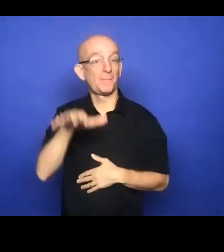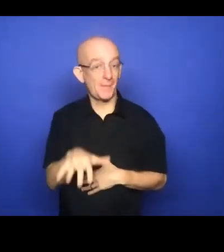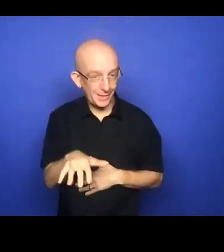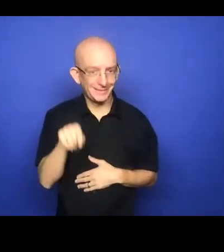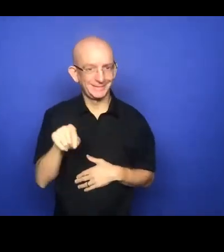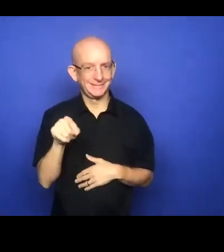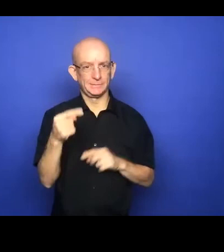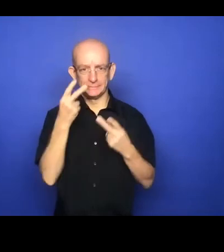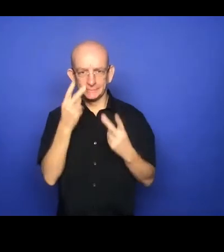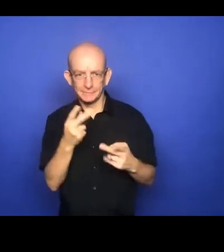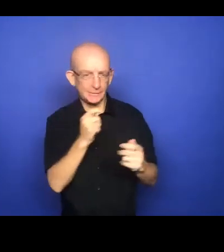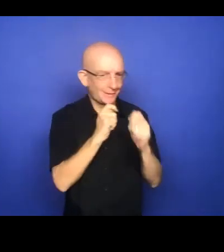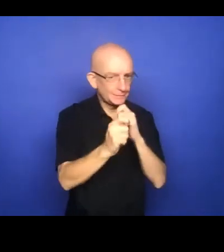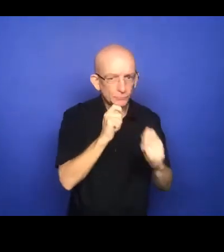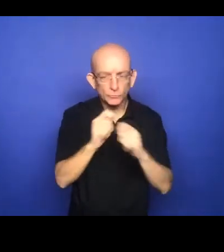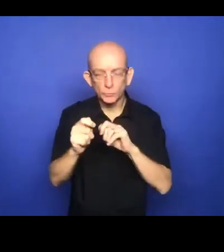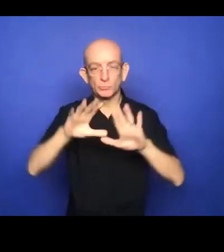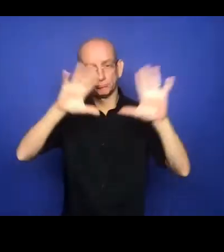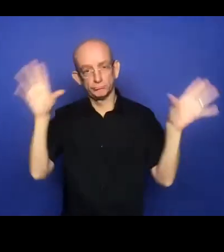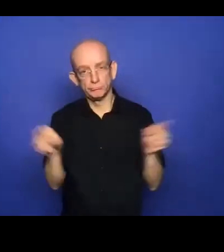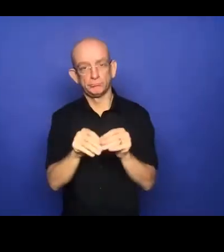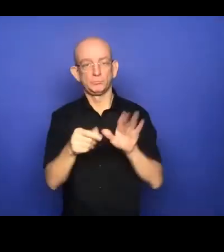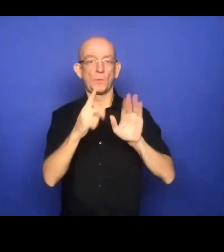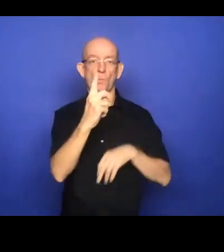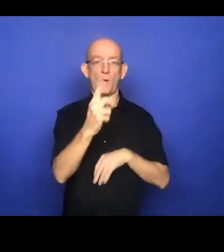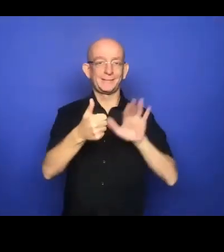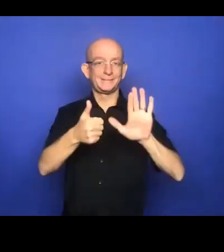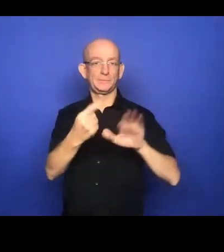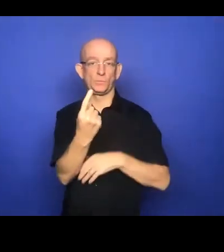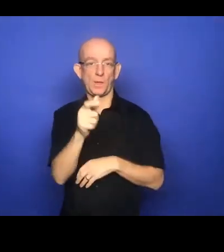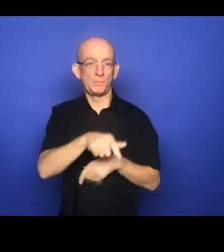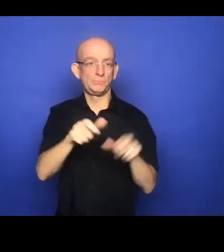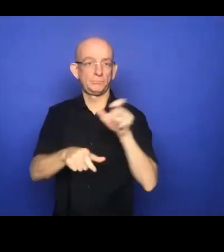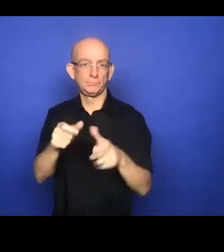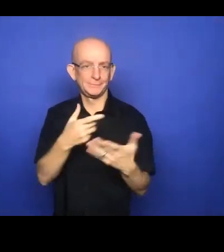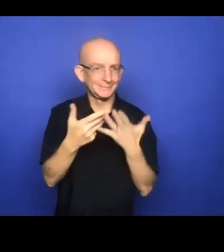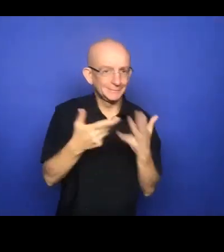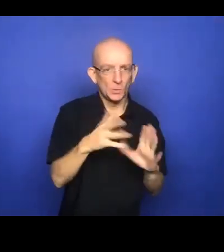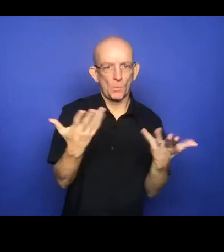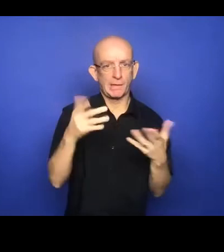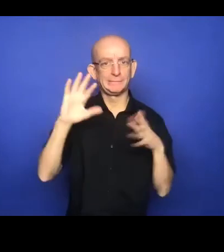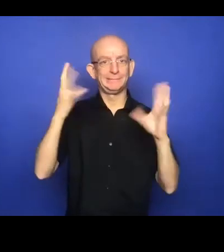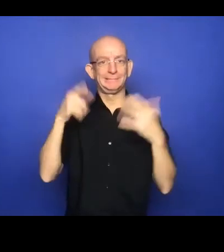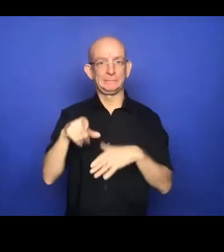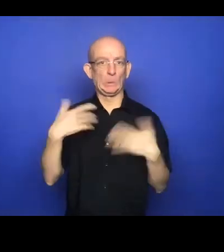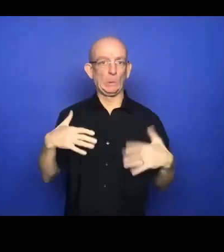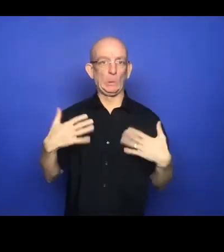along with key informant interviews. The purpose was to assess how well persons with disabilities and other at-risk groups were included in